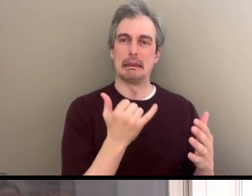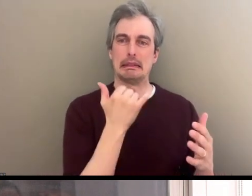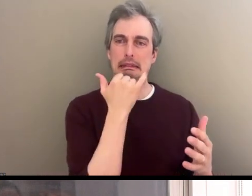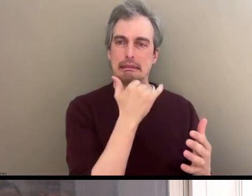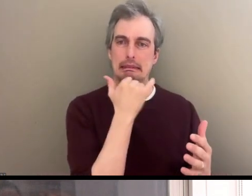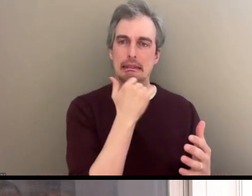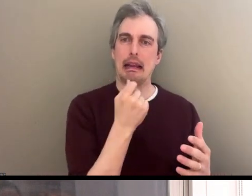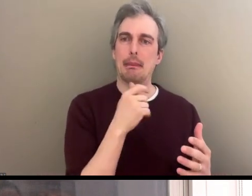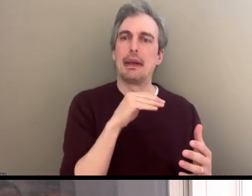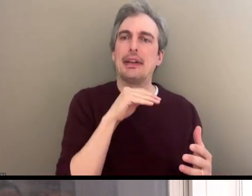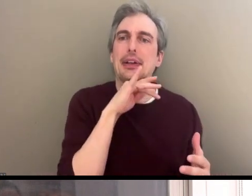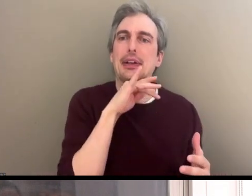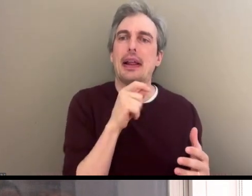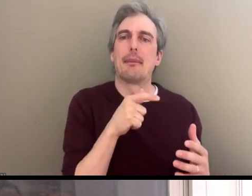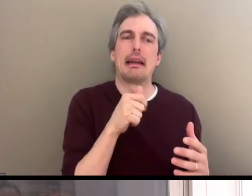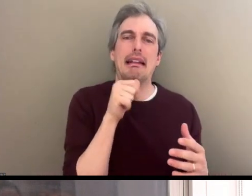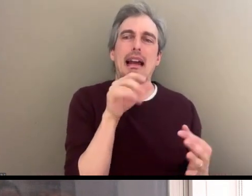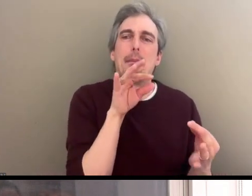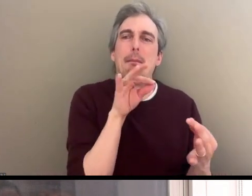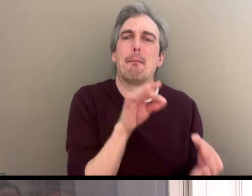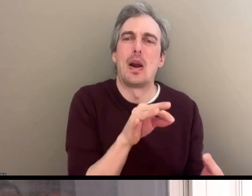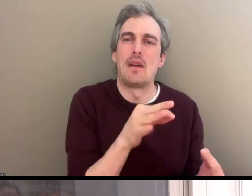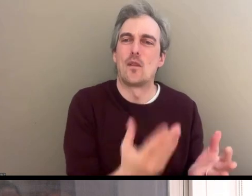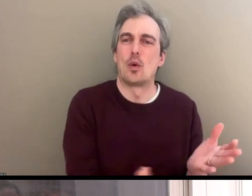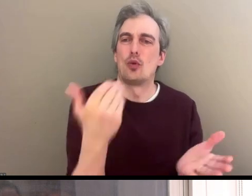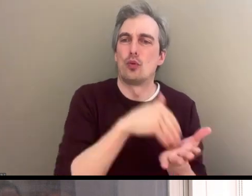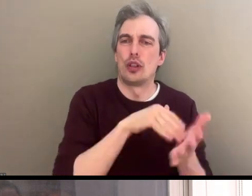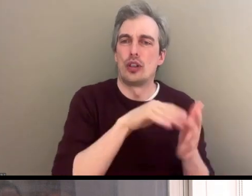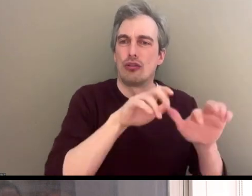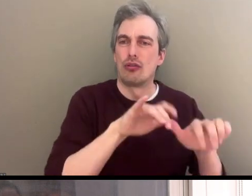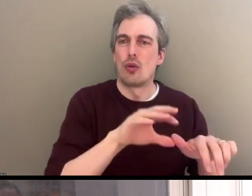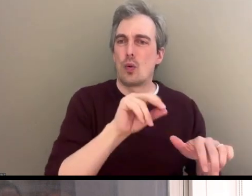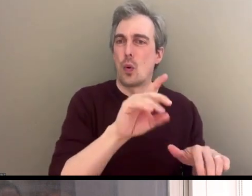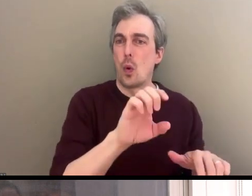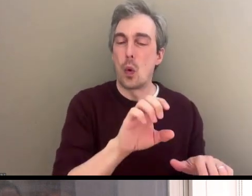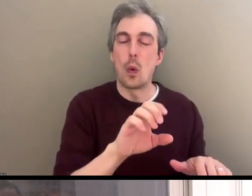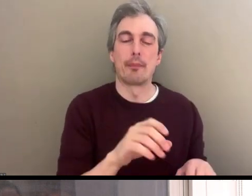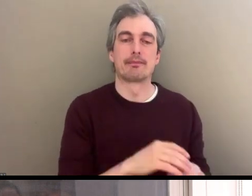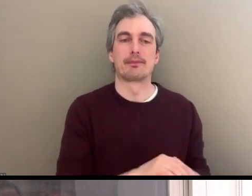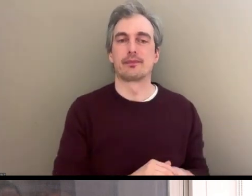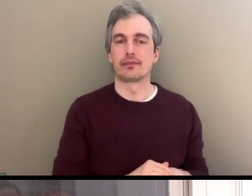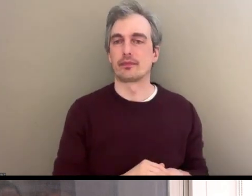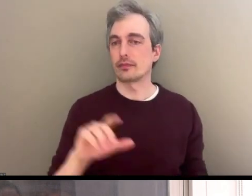So in that regard, in programming, a linter is a tool that analyzes your code as you watch it.